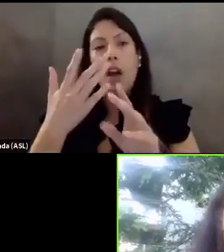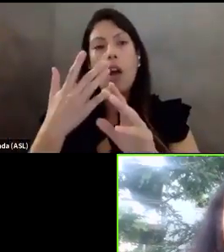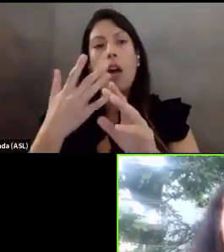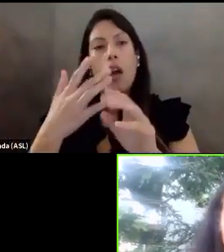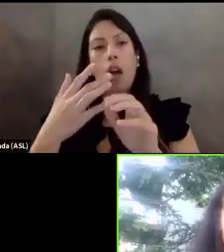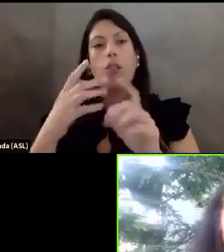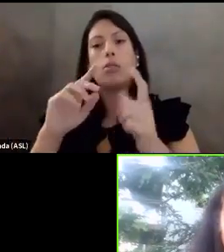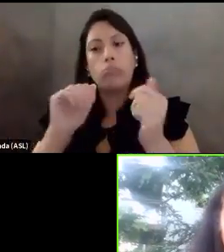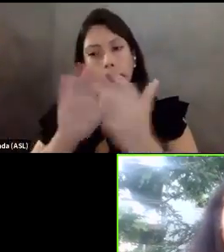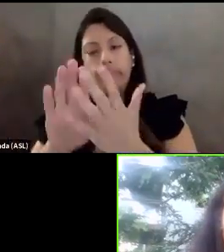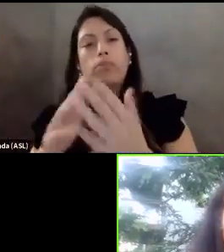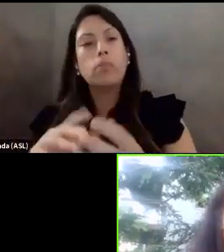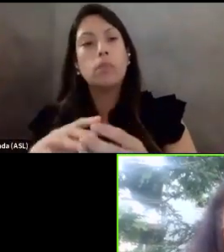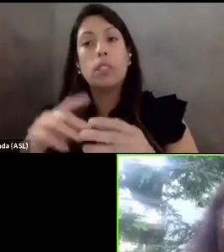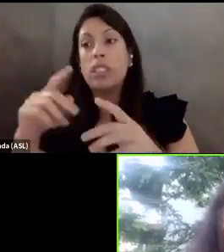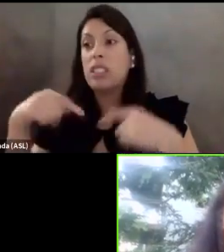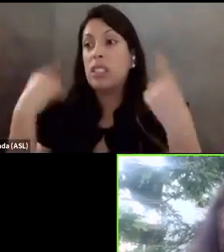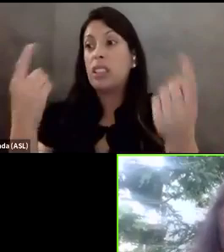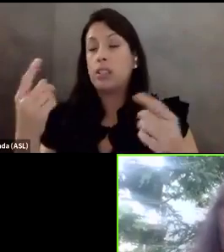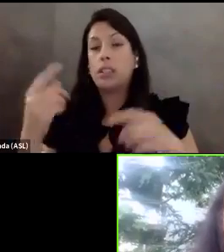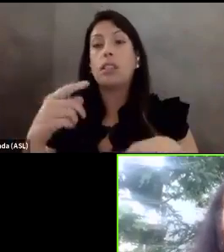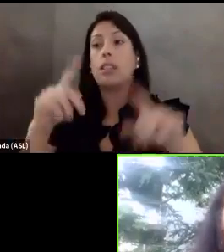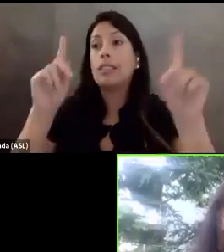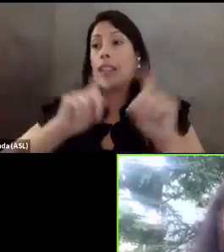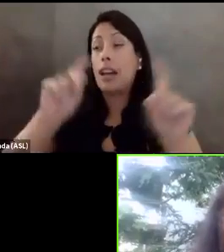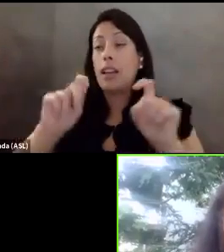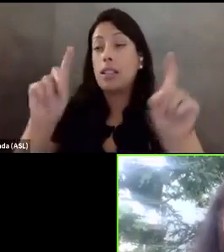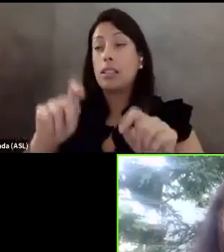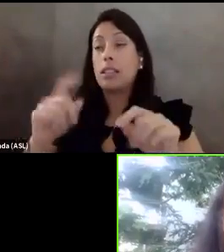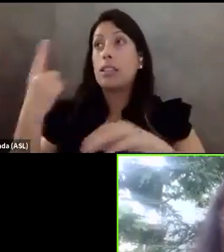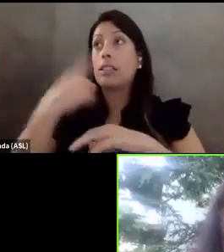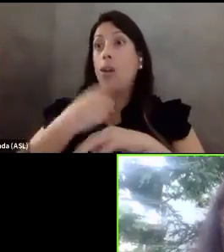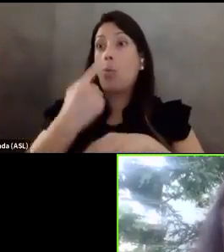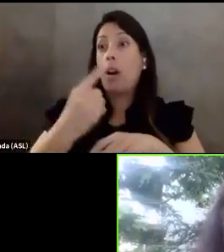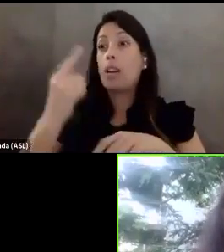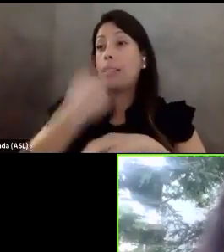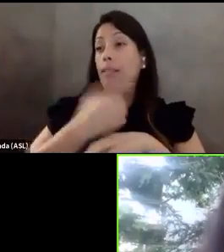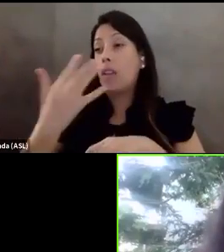a day one, five, 14, and then retesting them again at the end of all that to